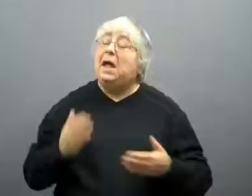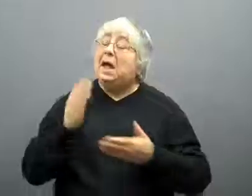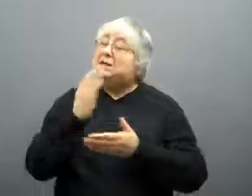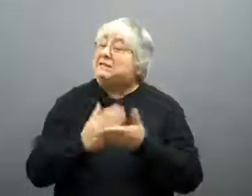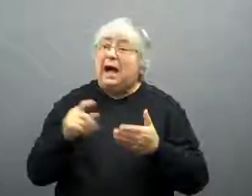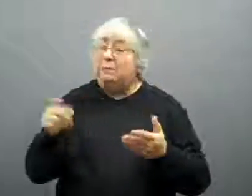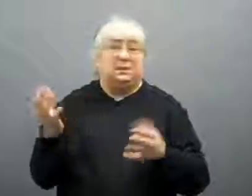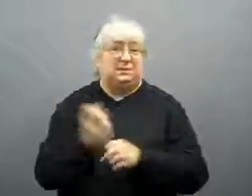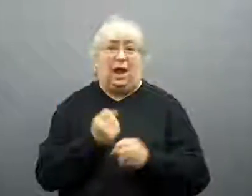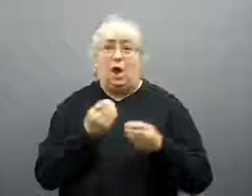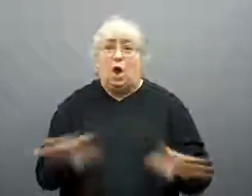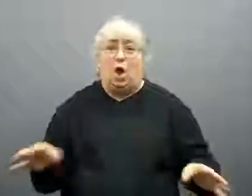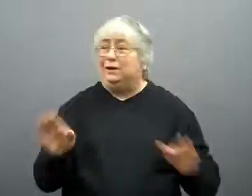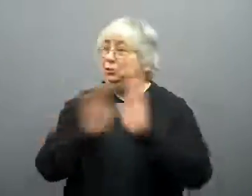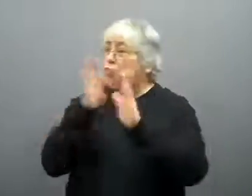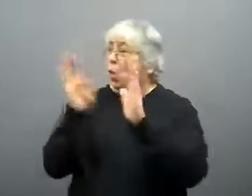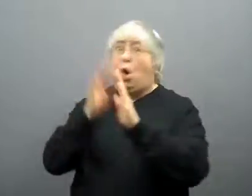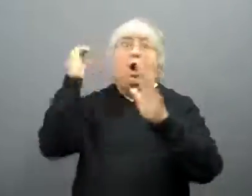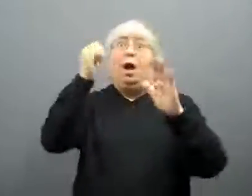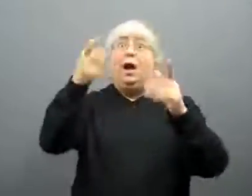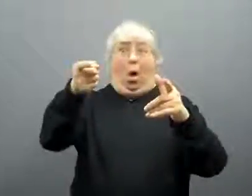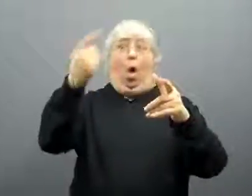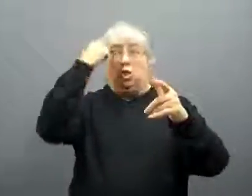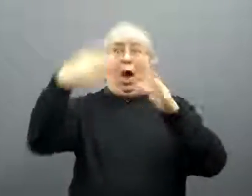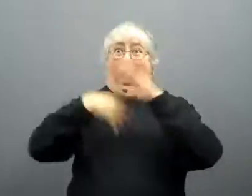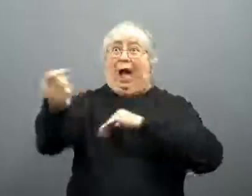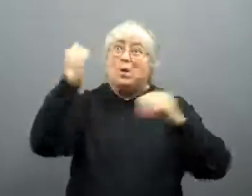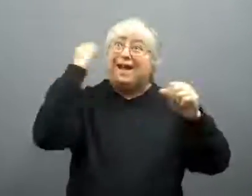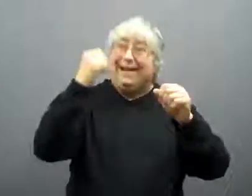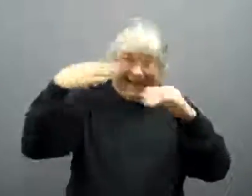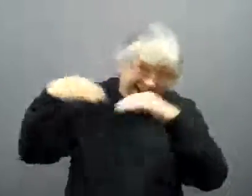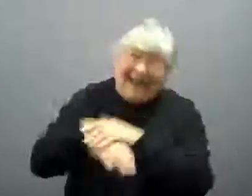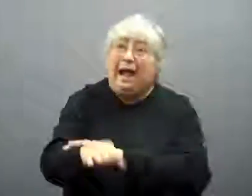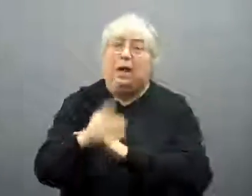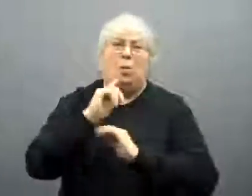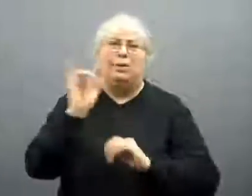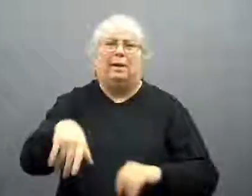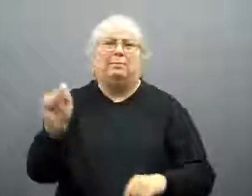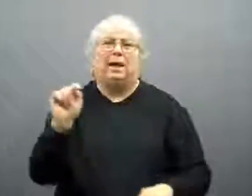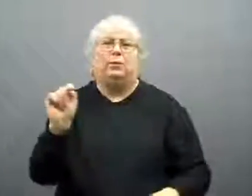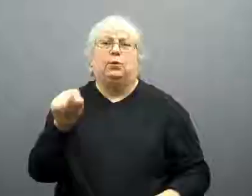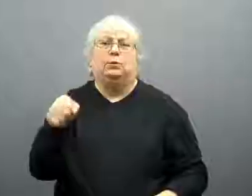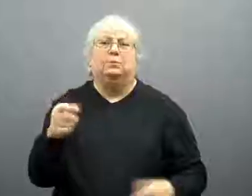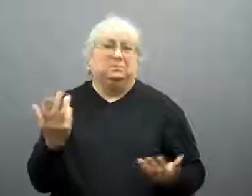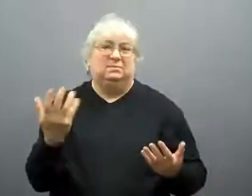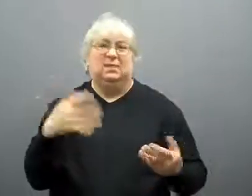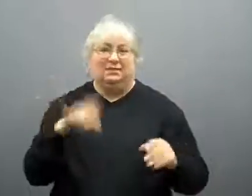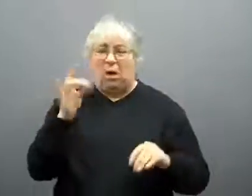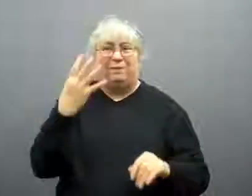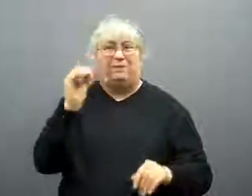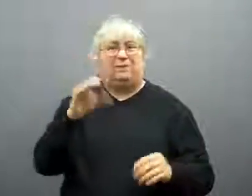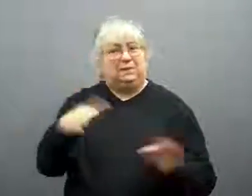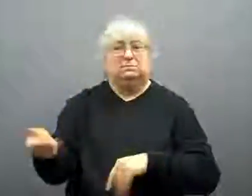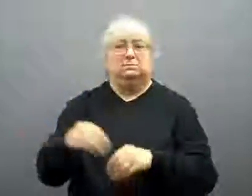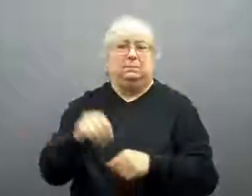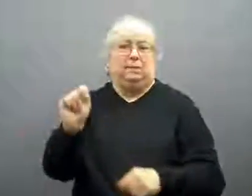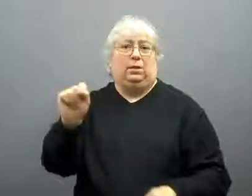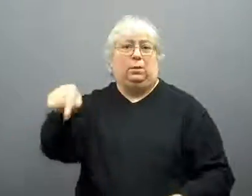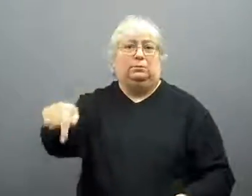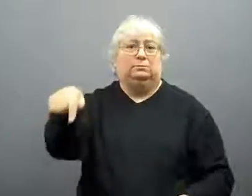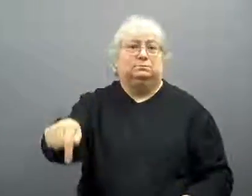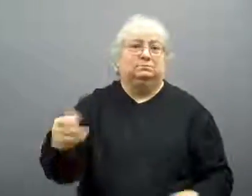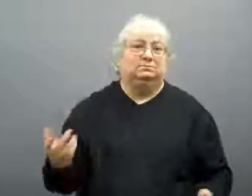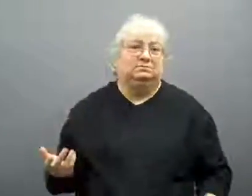Some were disoriented, and went in a door thinking it was the exit.